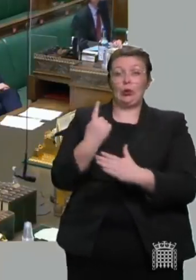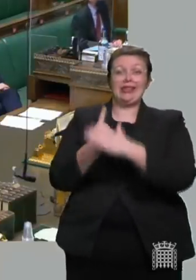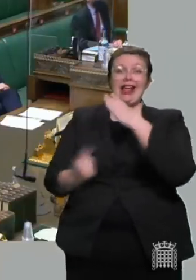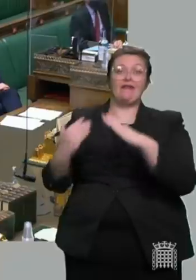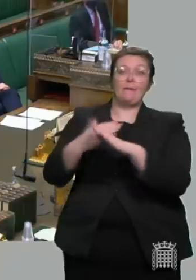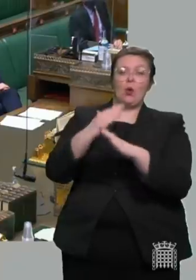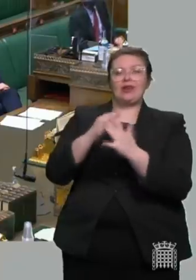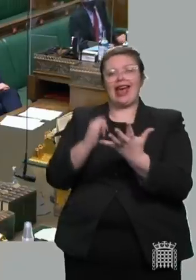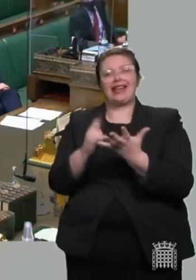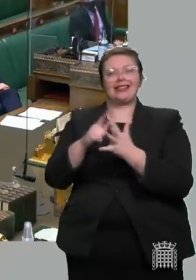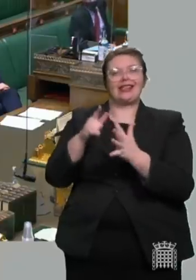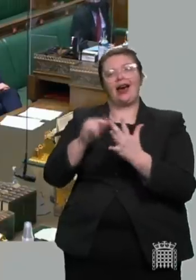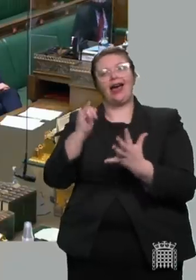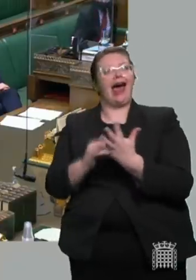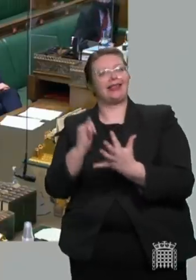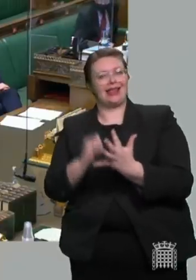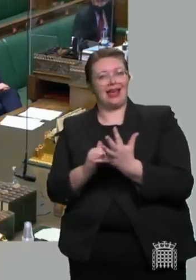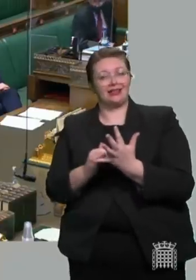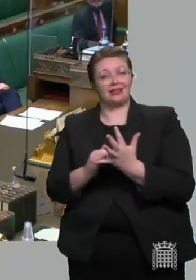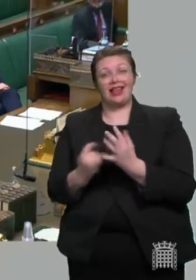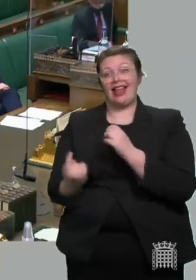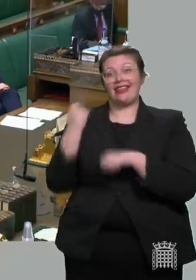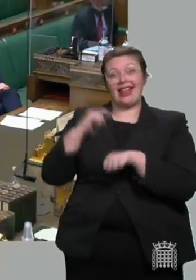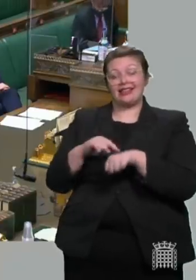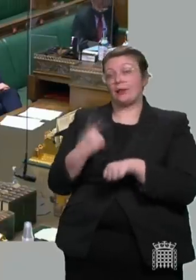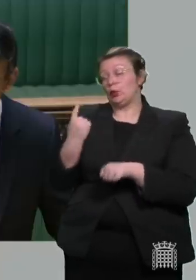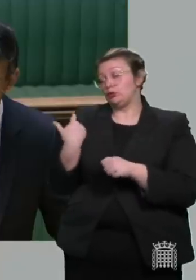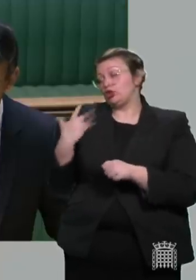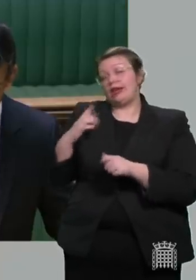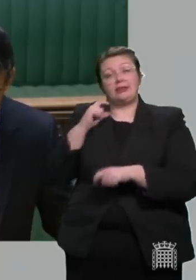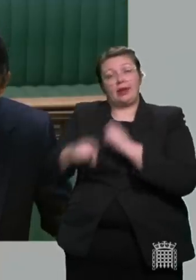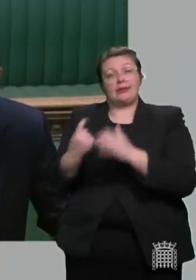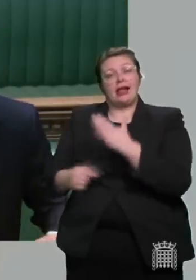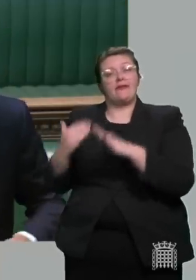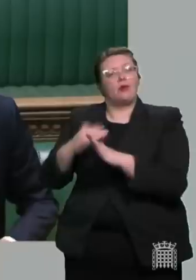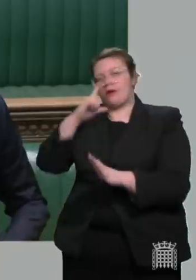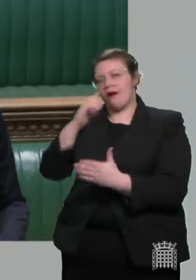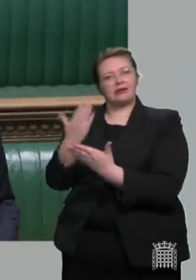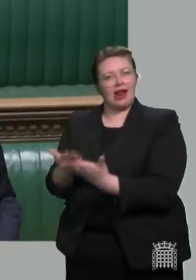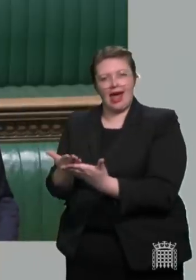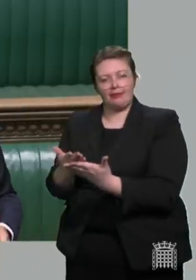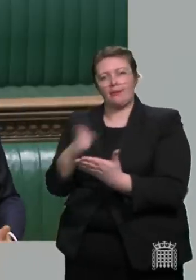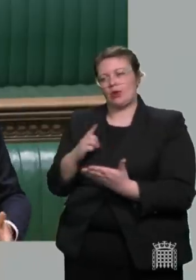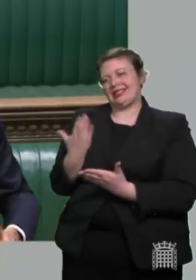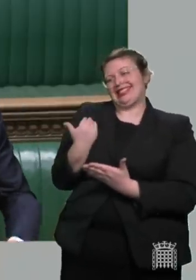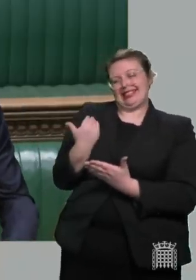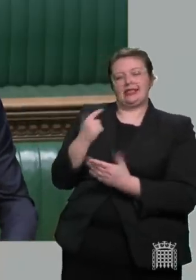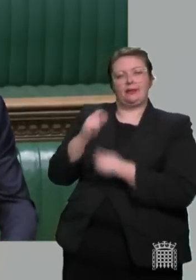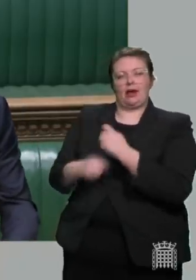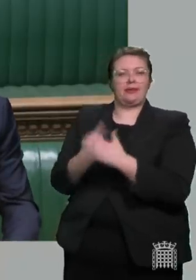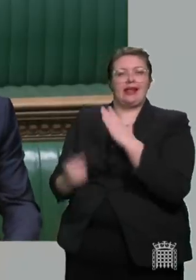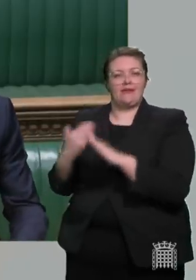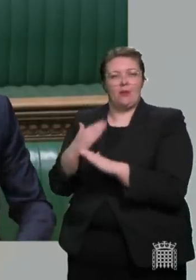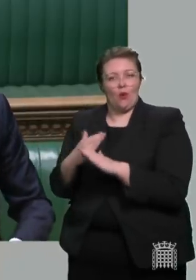had not all filed a 2019-20 tax return. But as the tax return deadline has now passed, I can announce